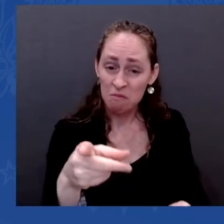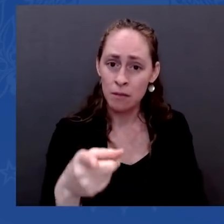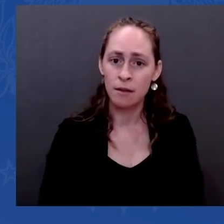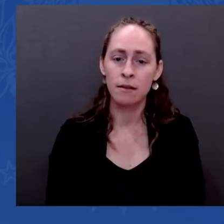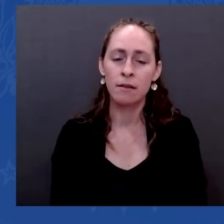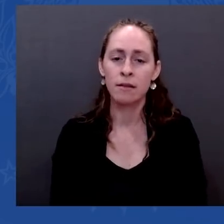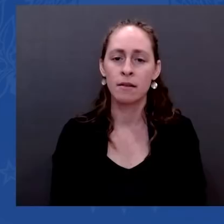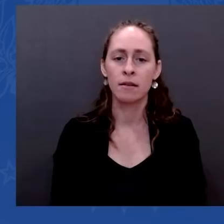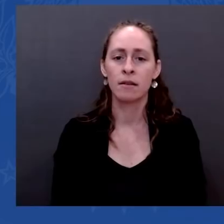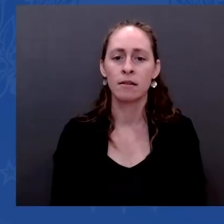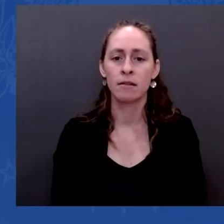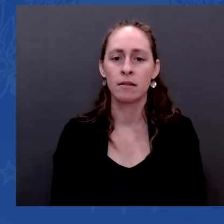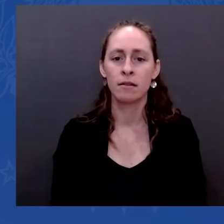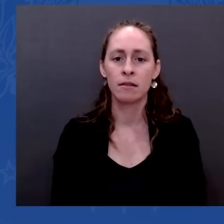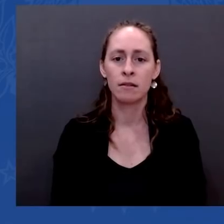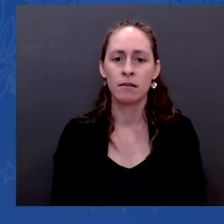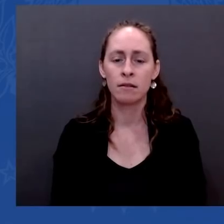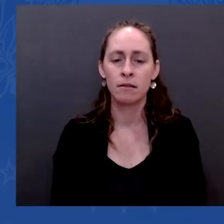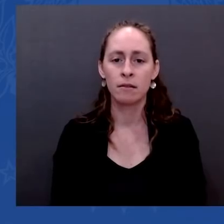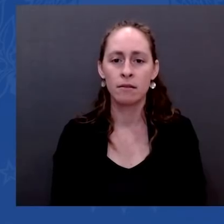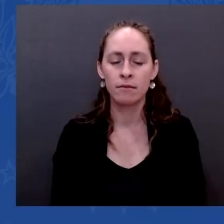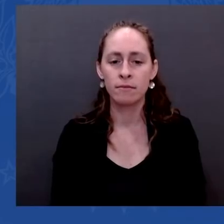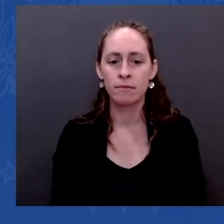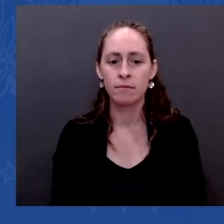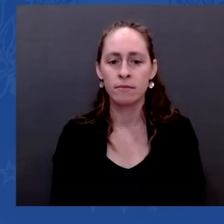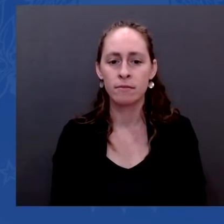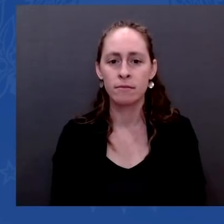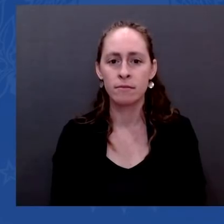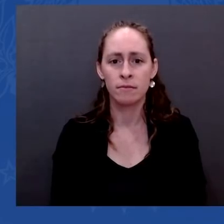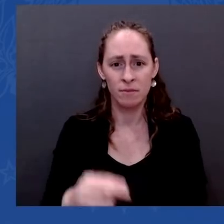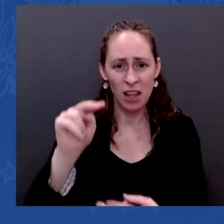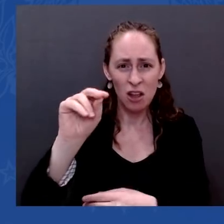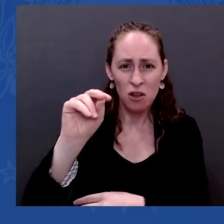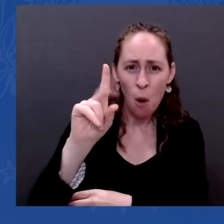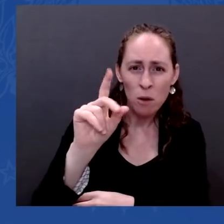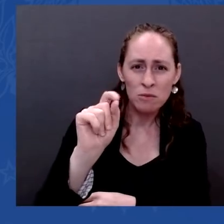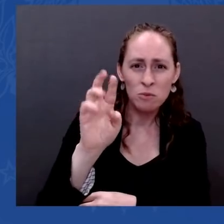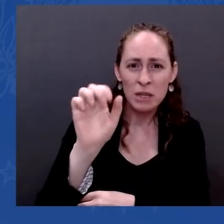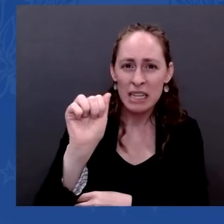President Biden: Look, there is no doubt in America's mind